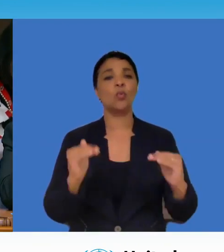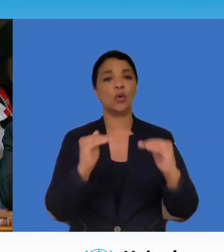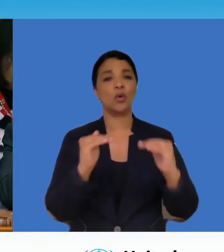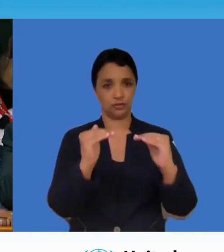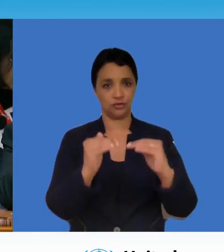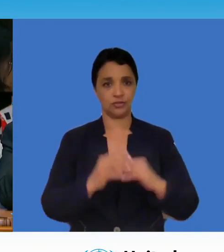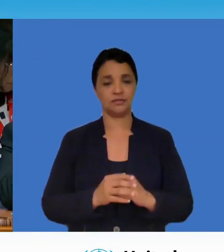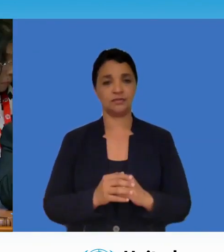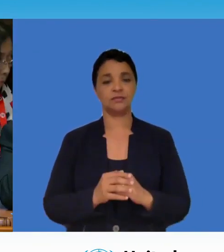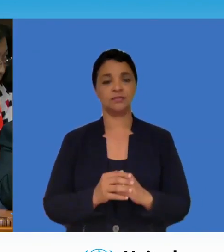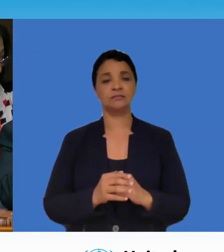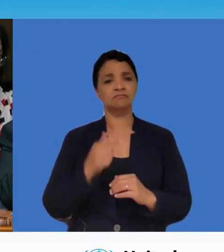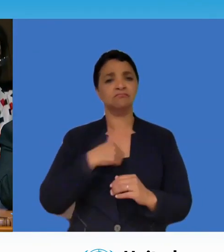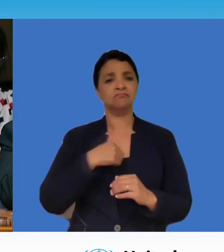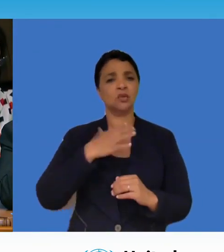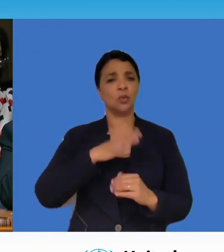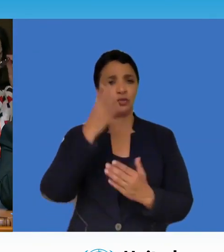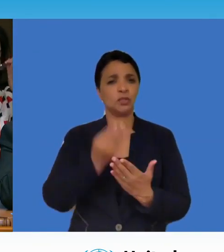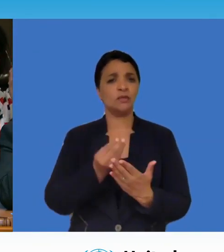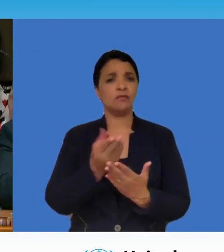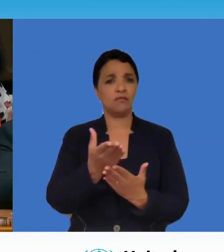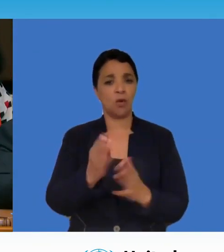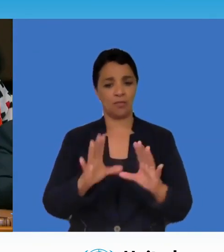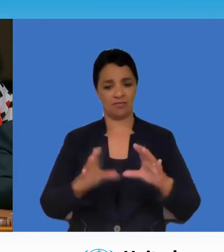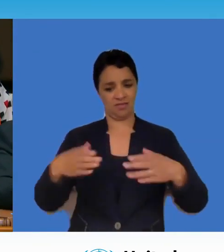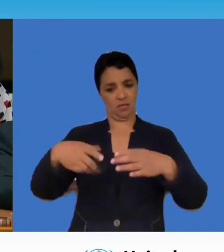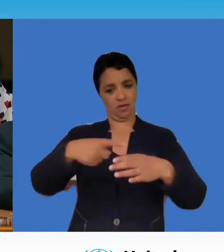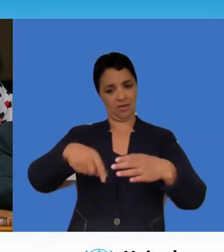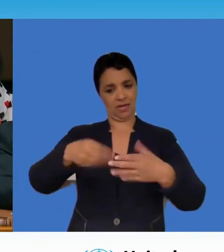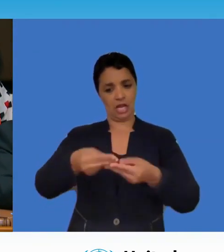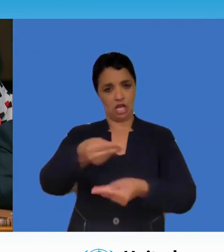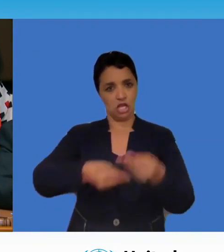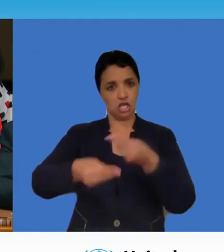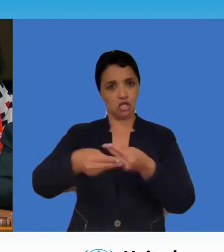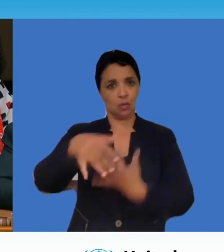would like to share with you the main activities of the department of econom economic and social